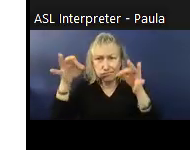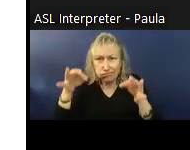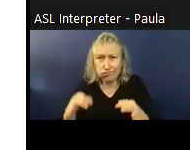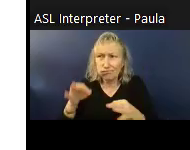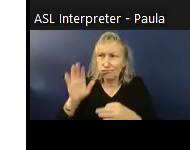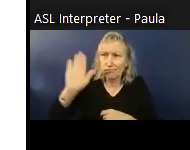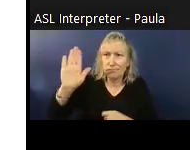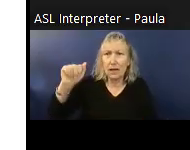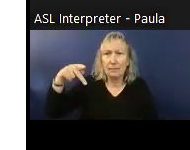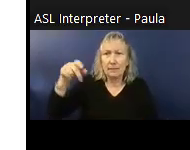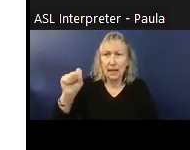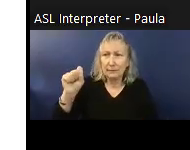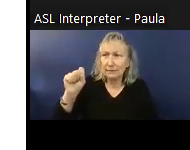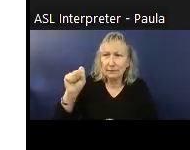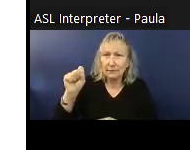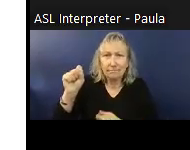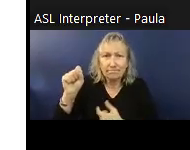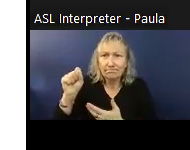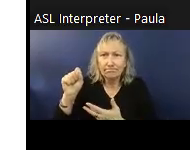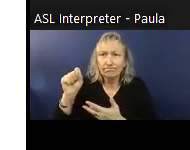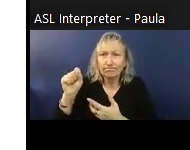all of the various situations.